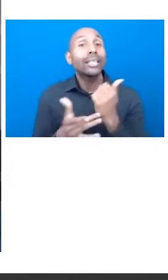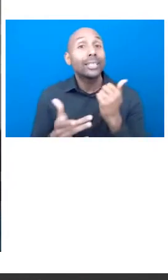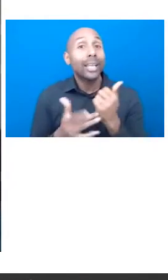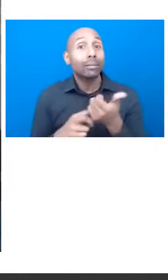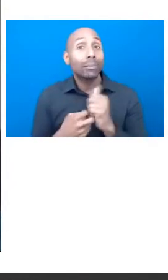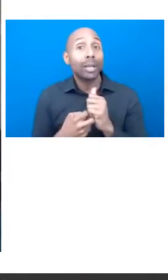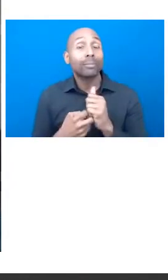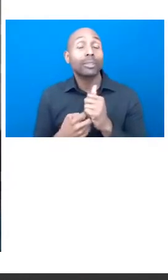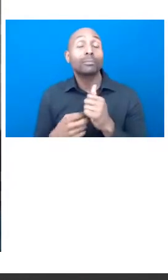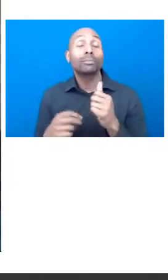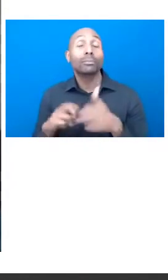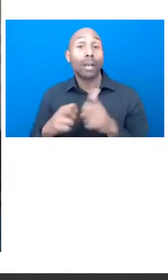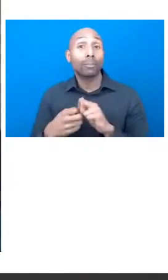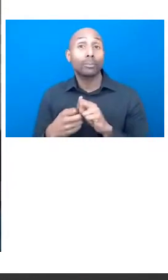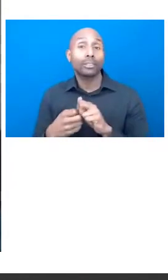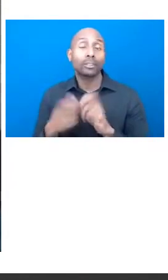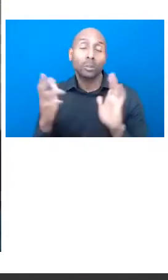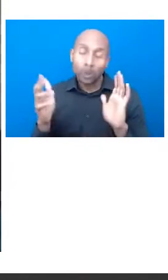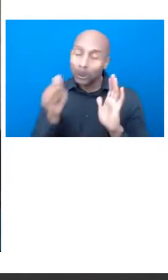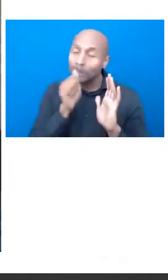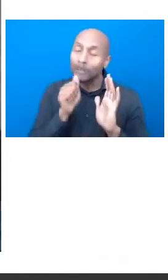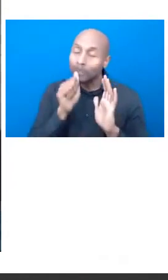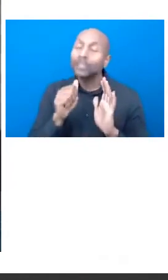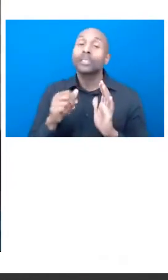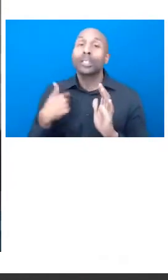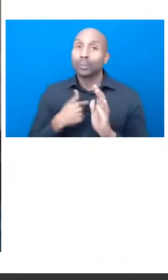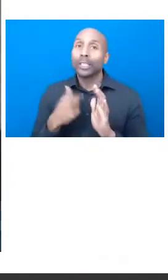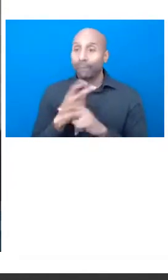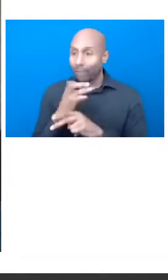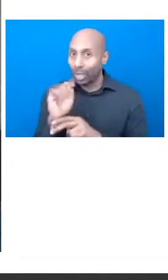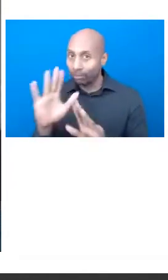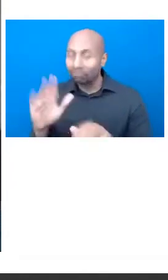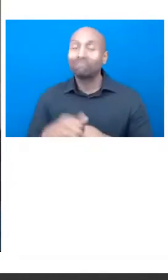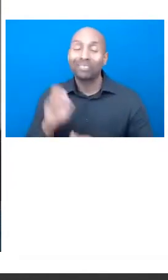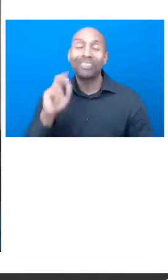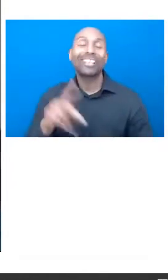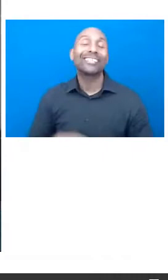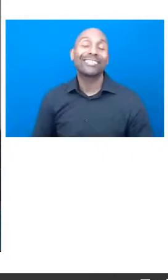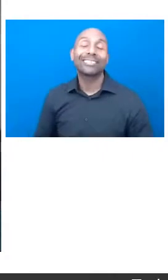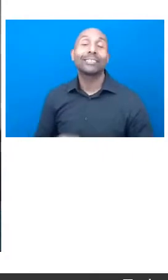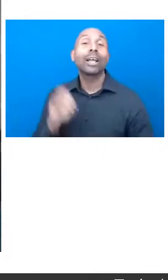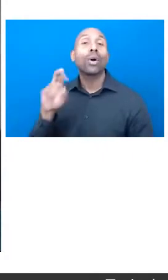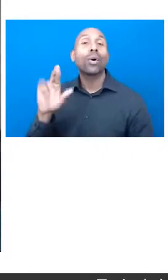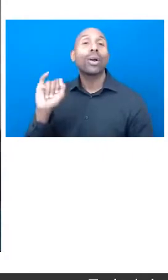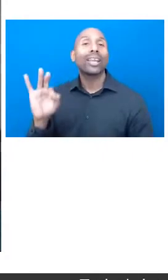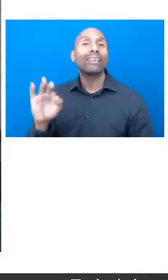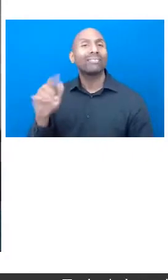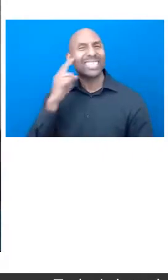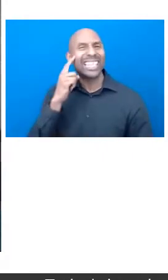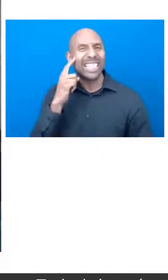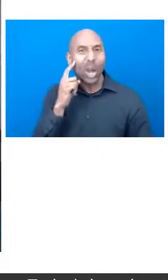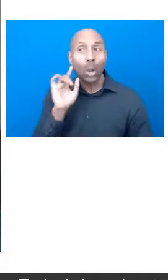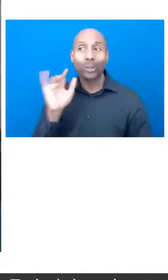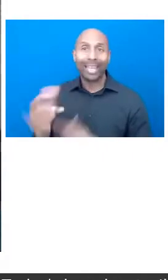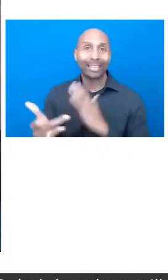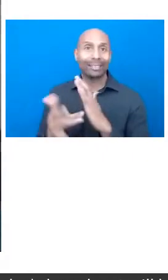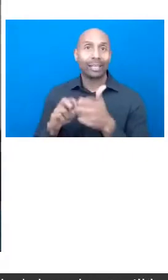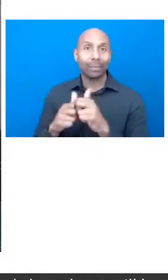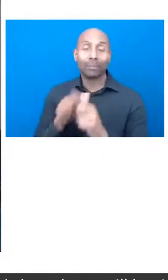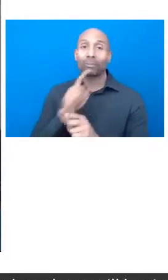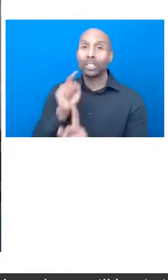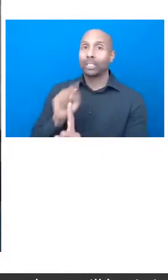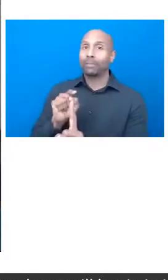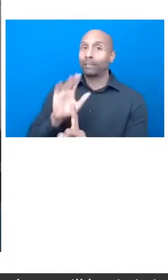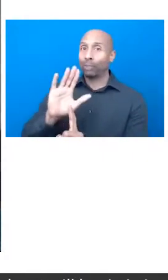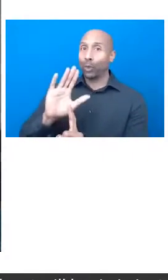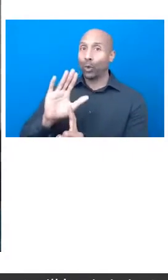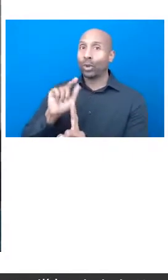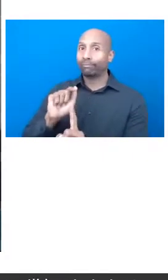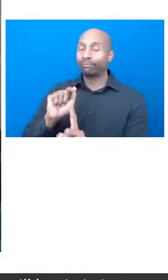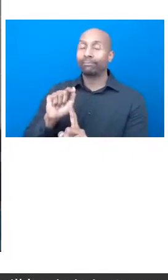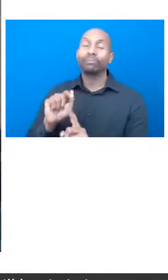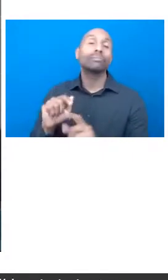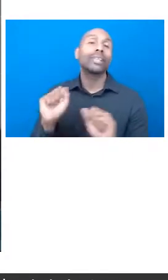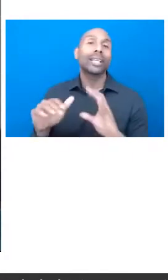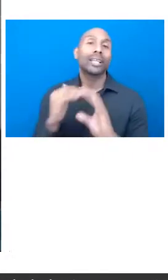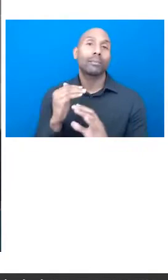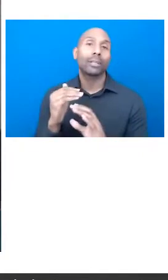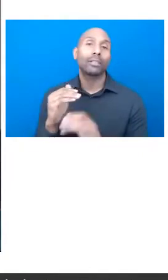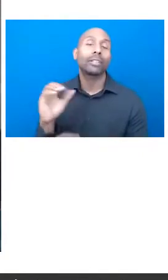we're experiencing them too, or if your issue is specific to you, you can email us, and